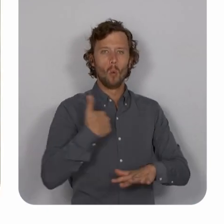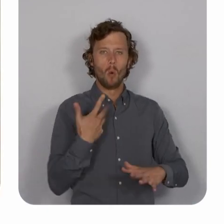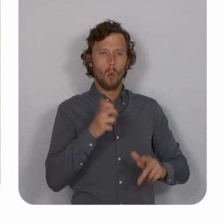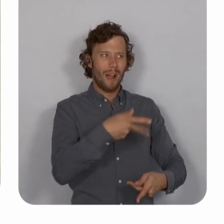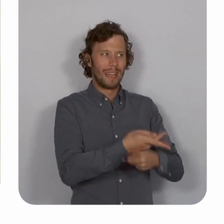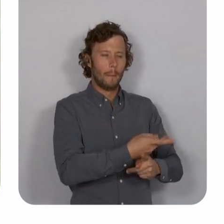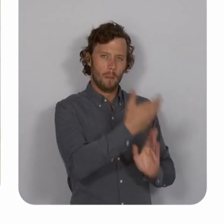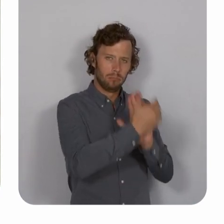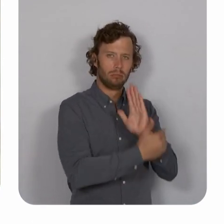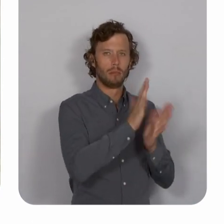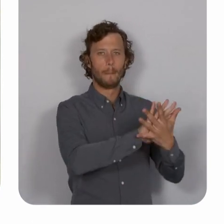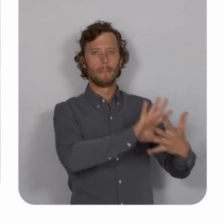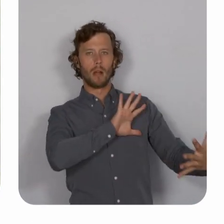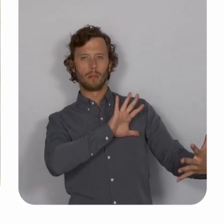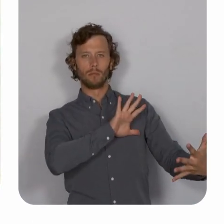To take this even further,